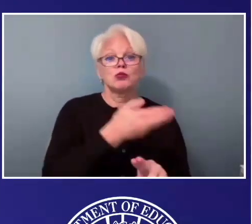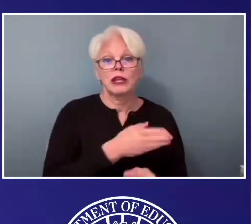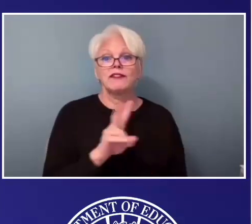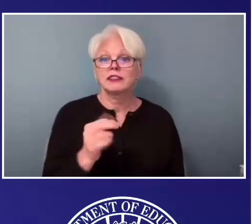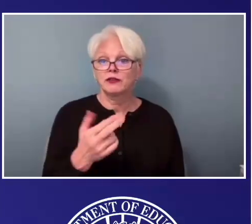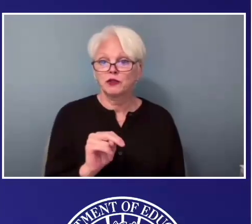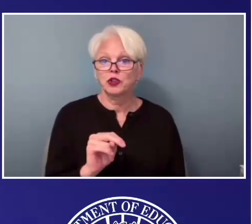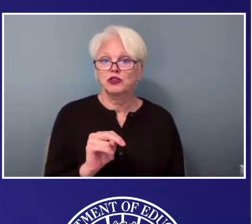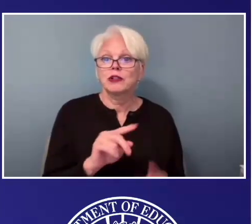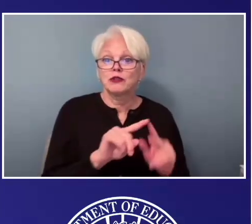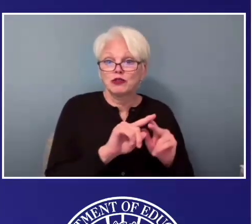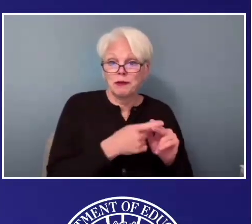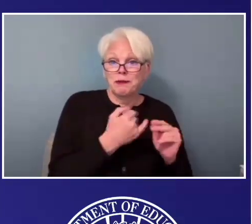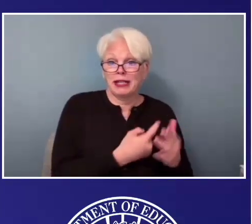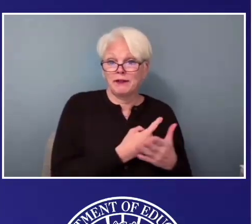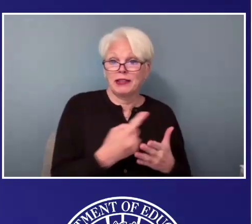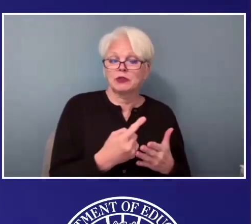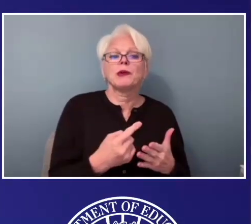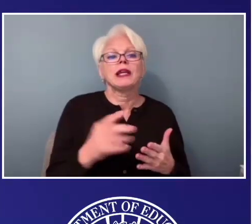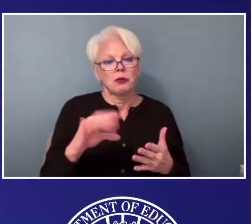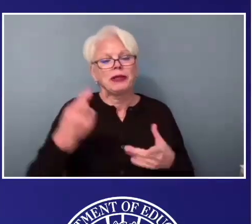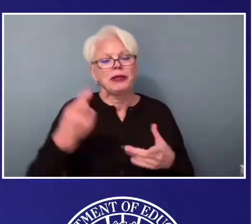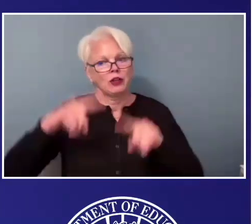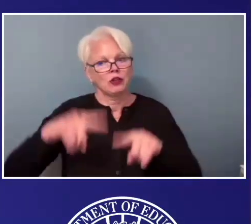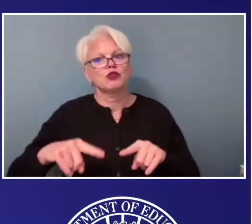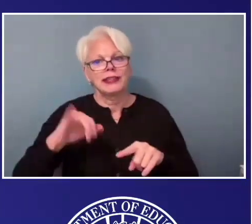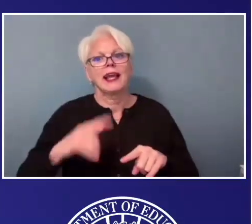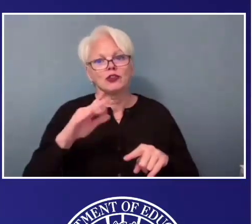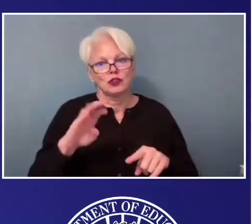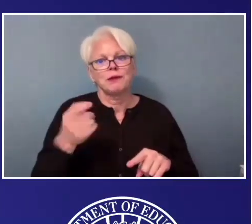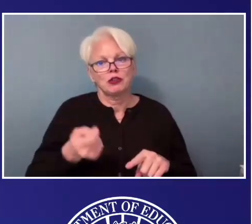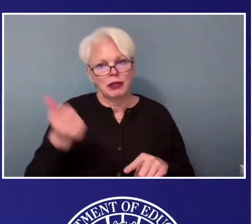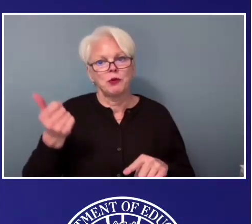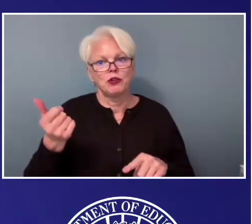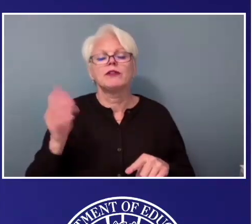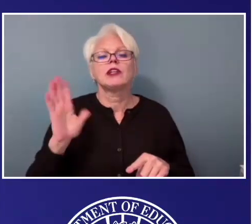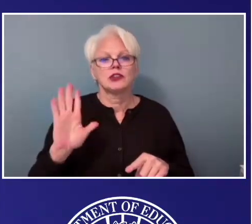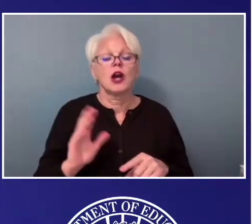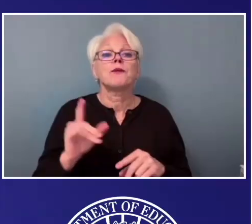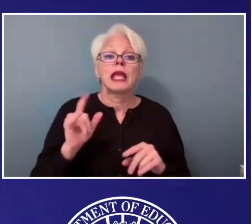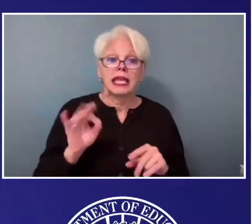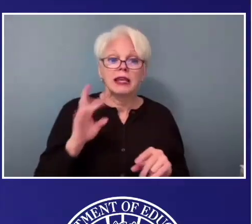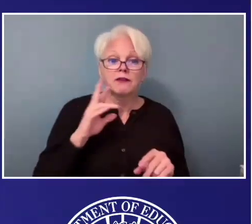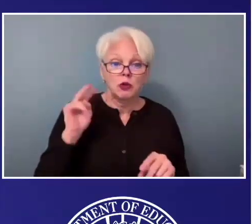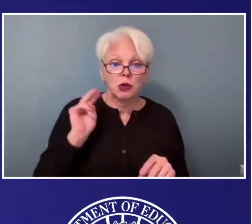earlier this week, we did agree that that should have been removed. So if you look at -- well,